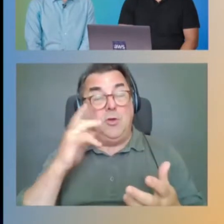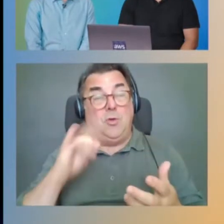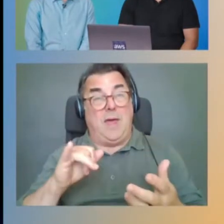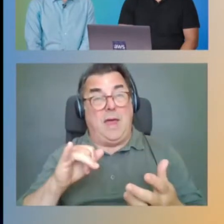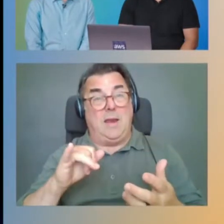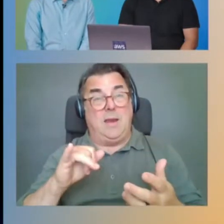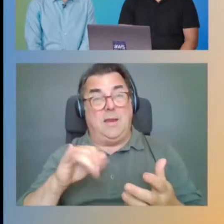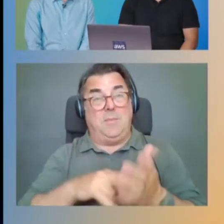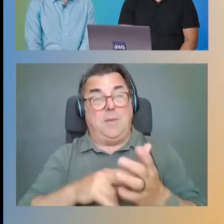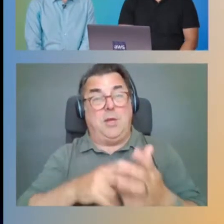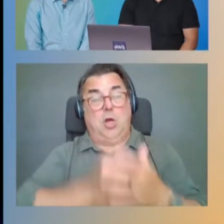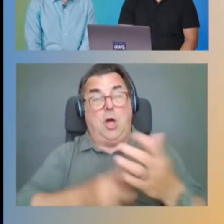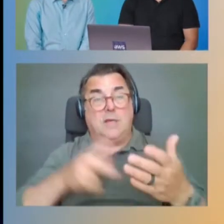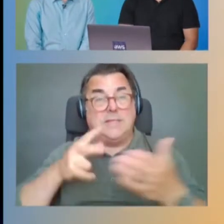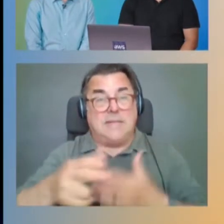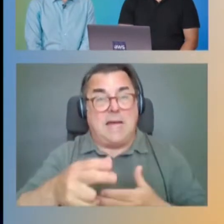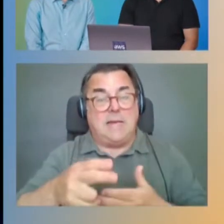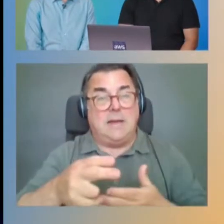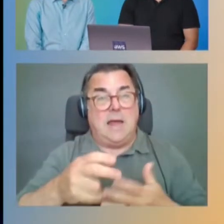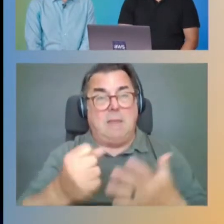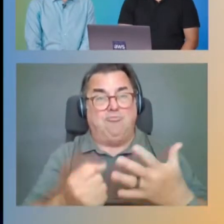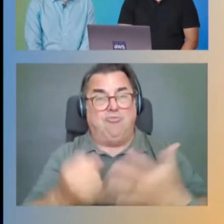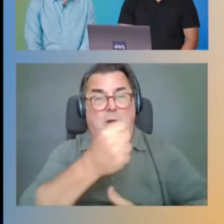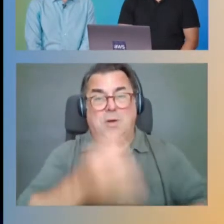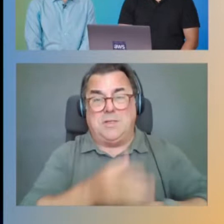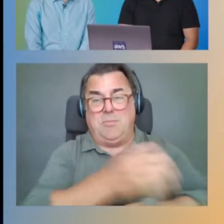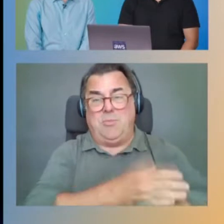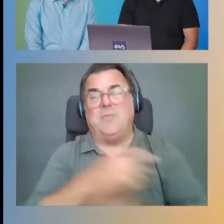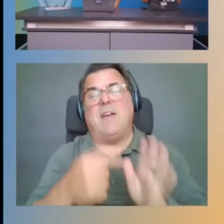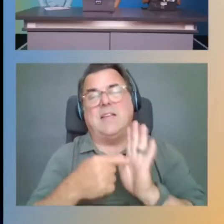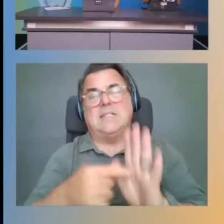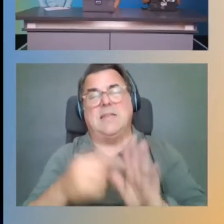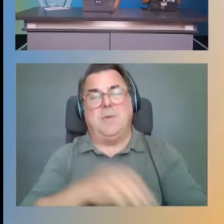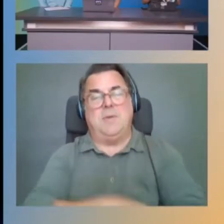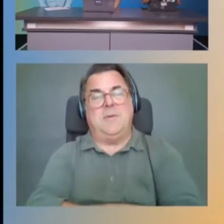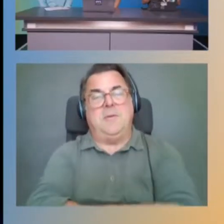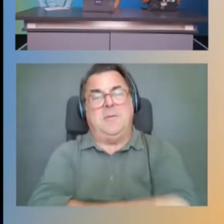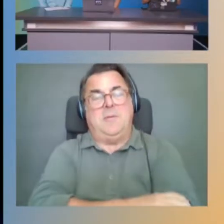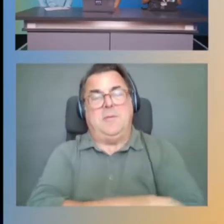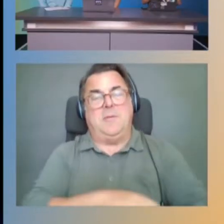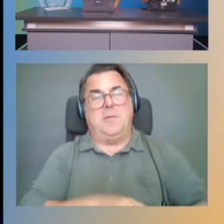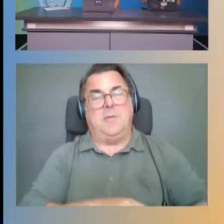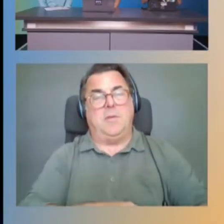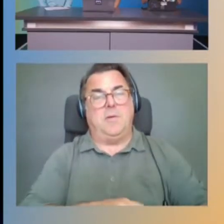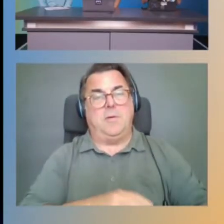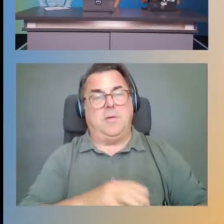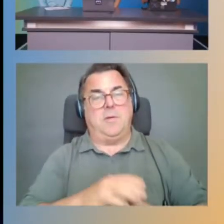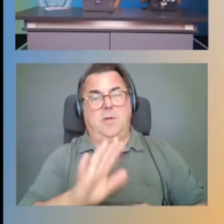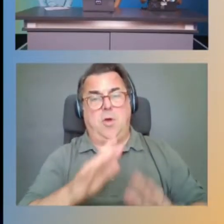and improve power efficiency. So here, for example, you can see that we benchmark the neural network that is called YOLOv4.